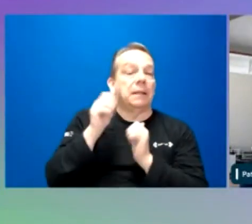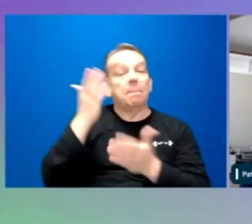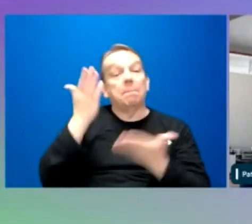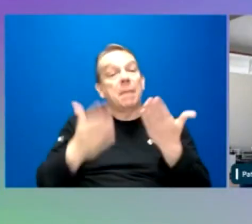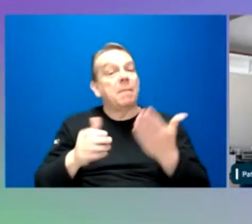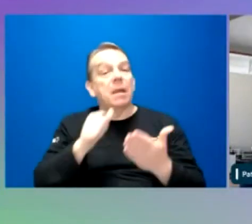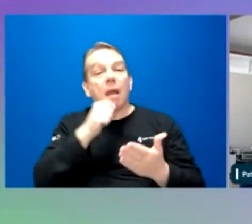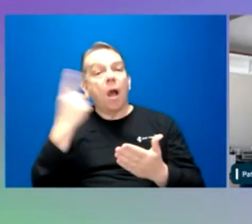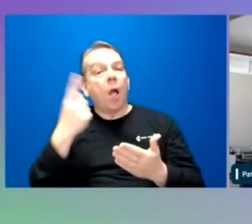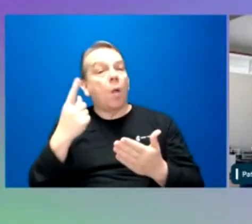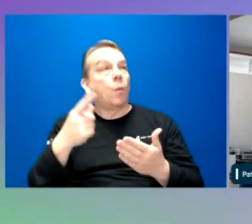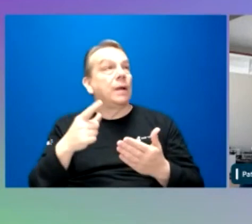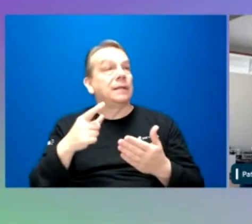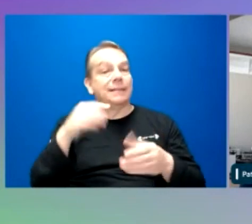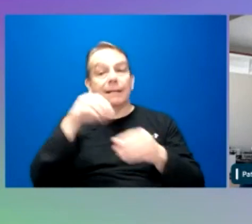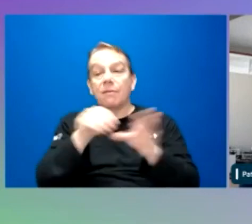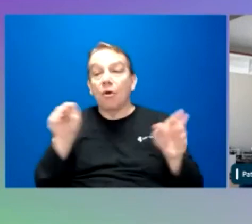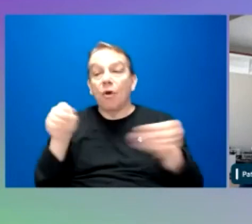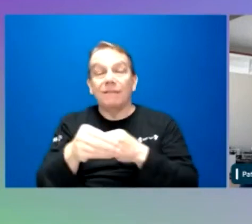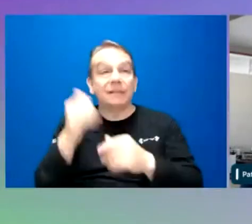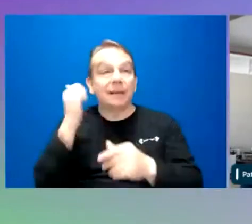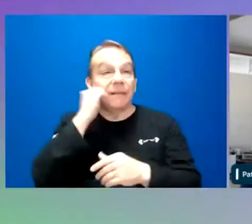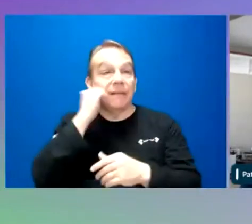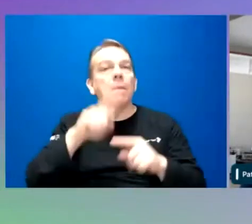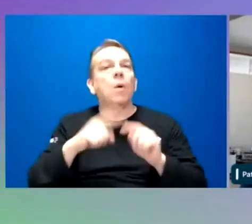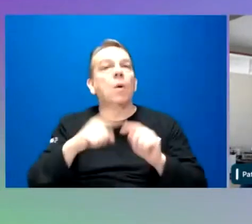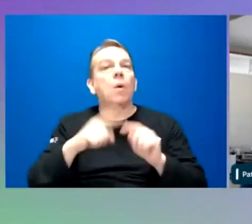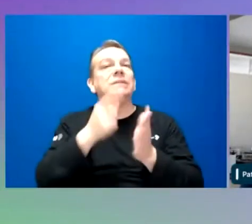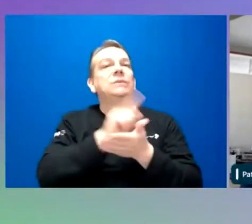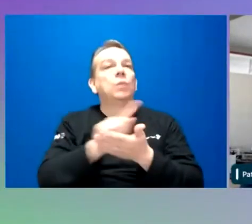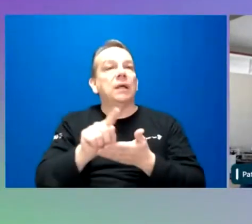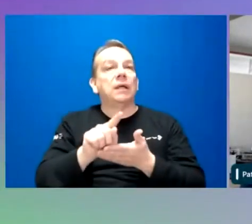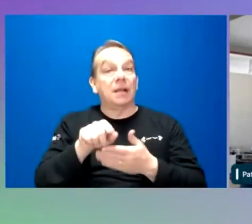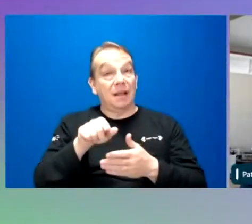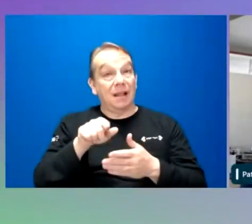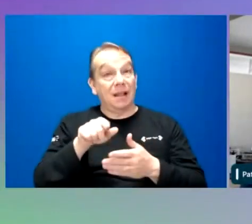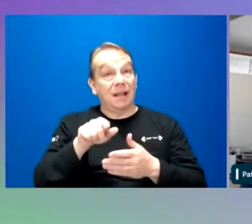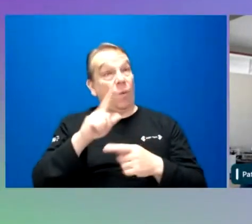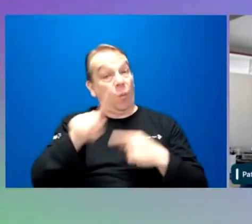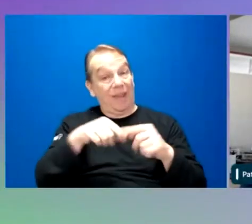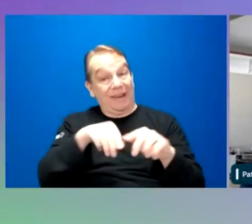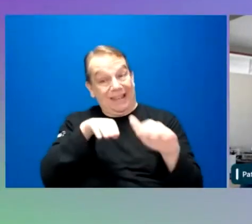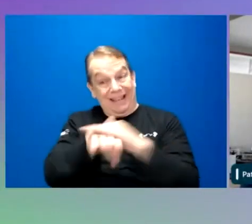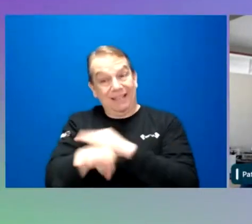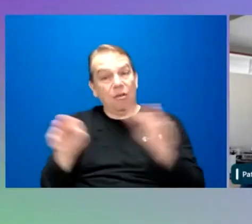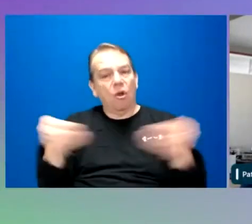office all the time. You're in the office one day a week. You can take advantage of if you're never in the office, you're